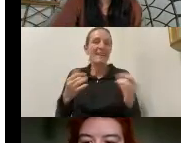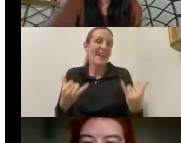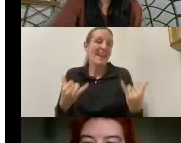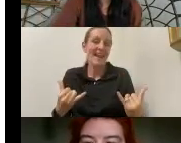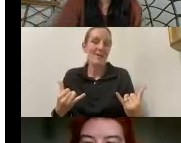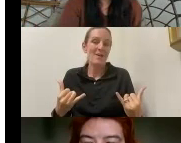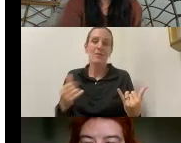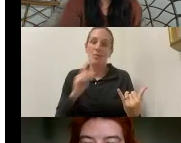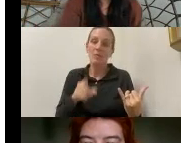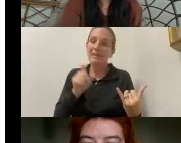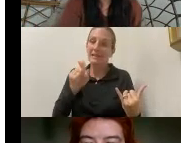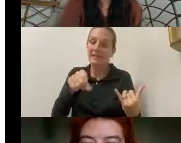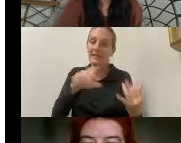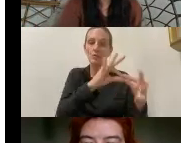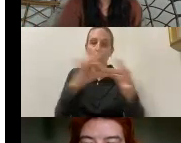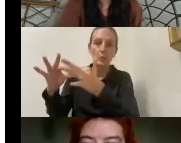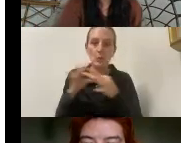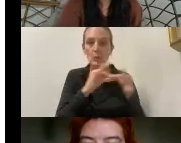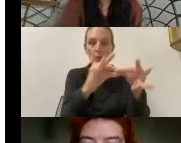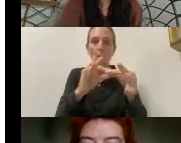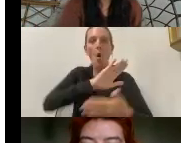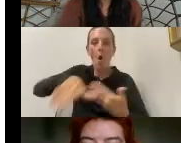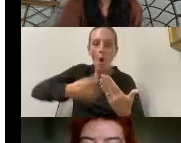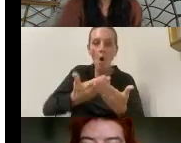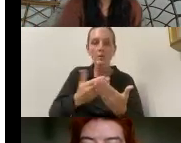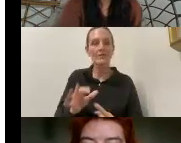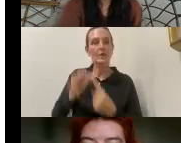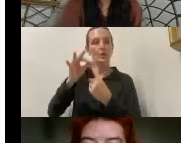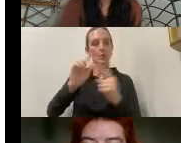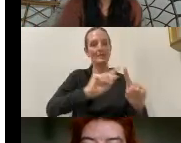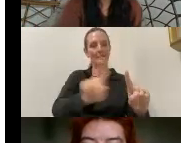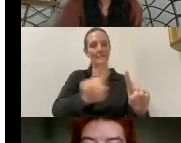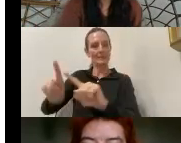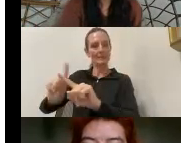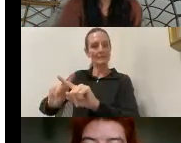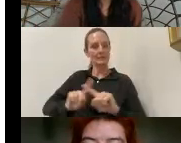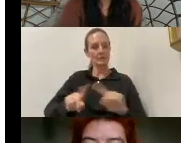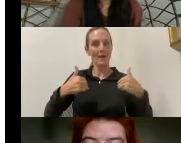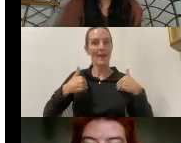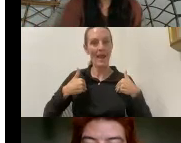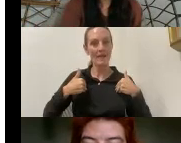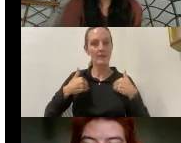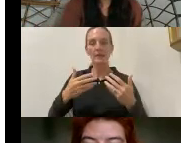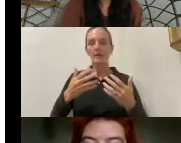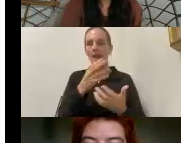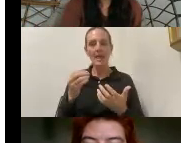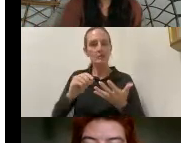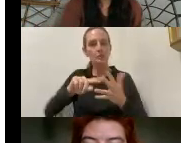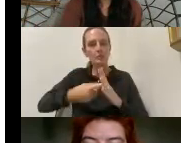need to come together, all of the unique differences that we have and start tackling climate change